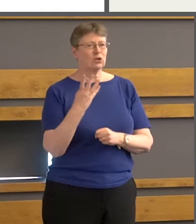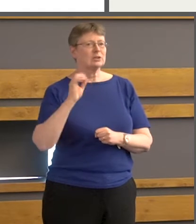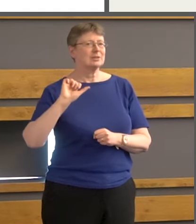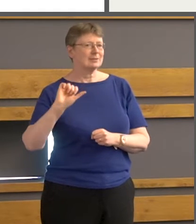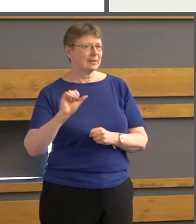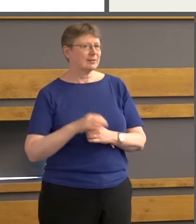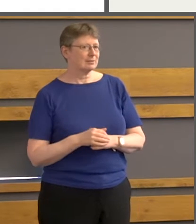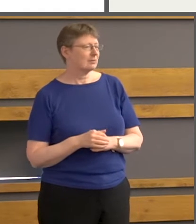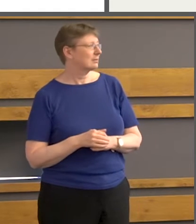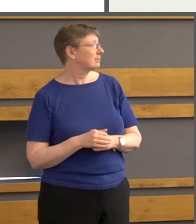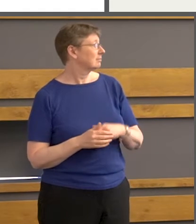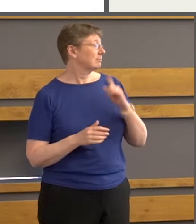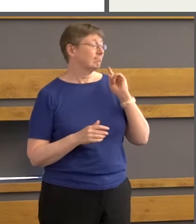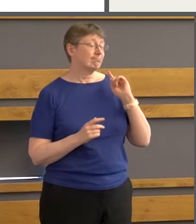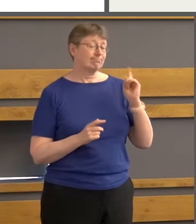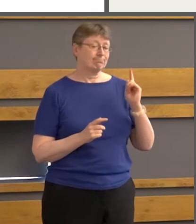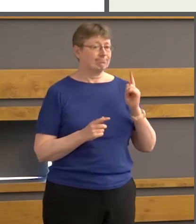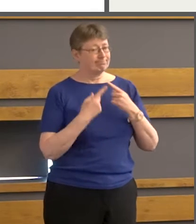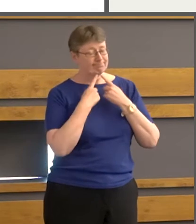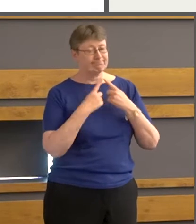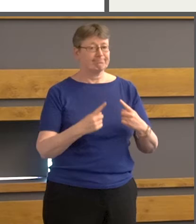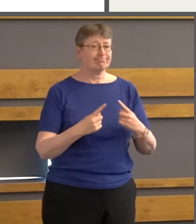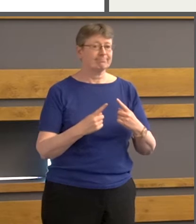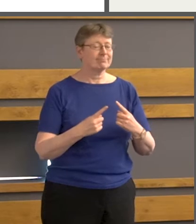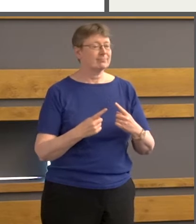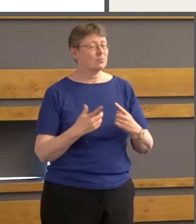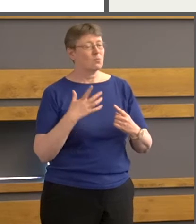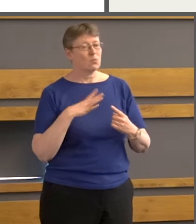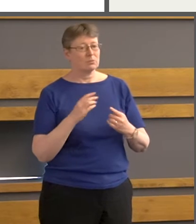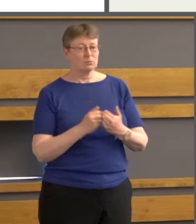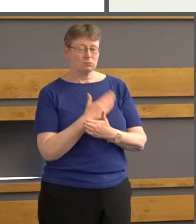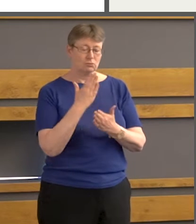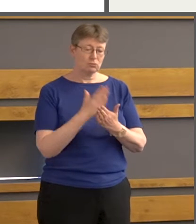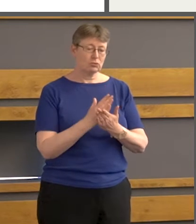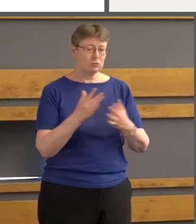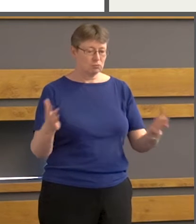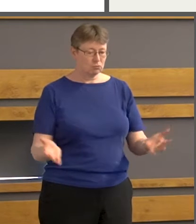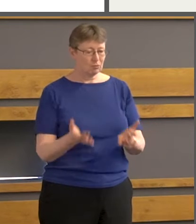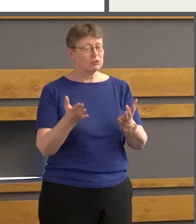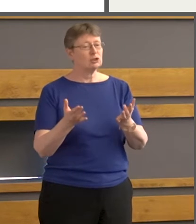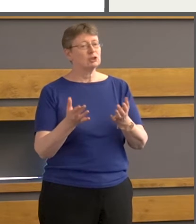The mandate of the British Linen Company to do everything that might conduce the, to promote the manufacturer of linen